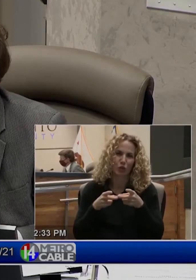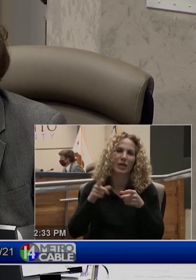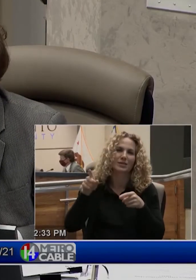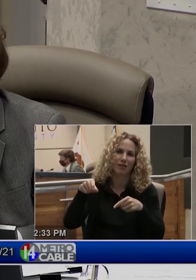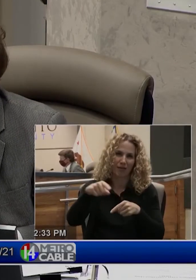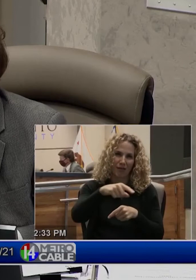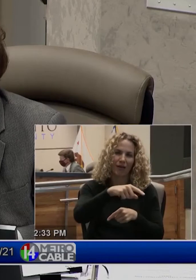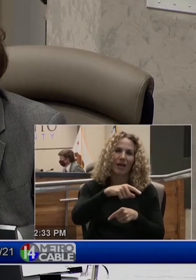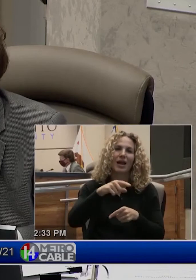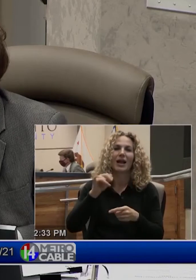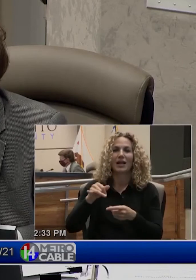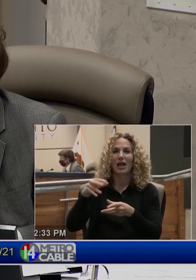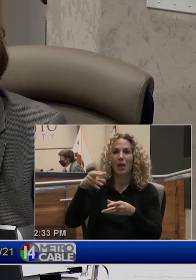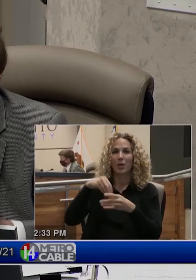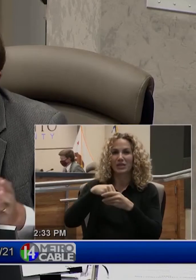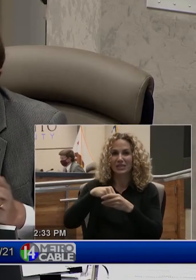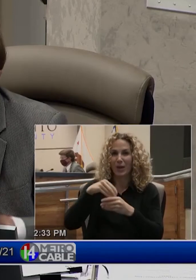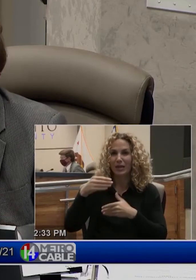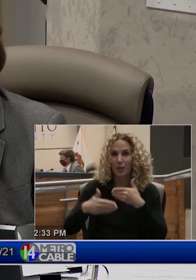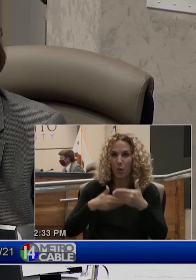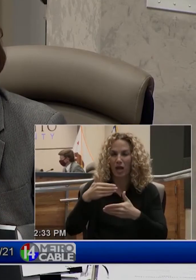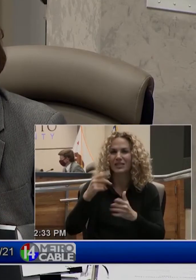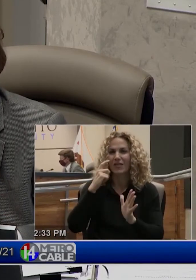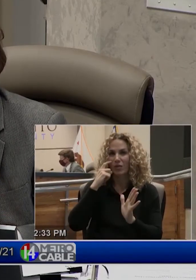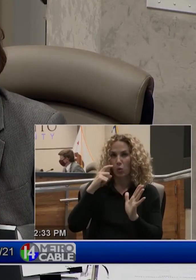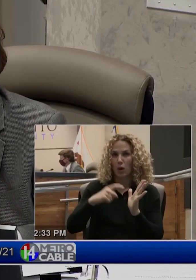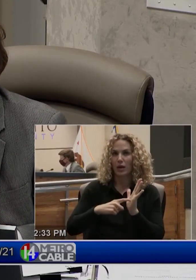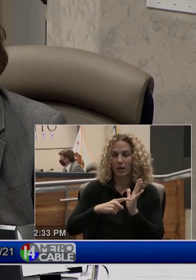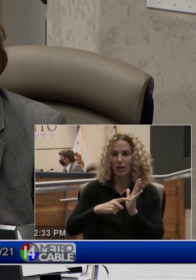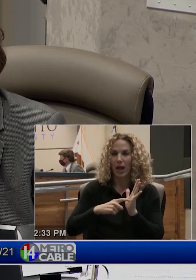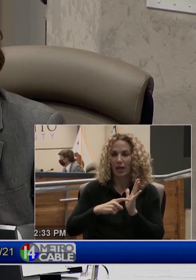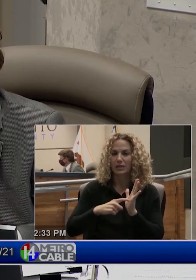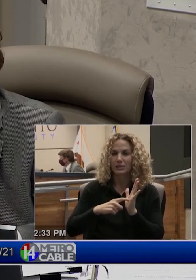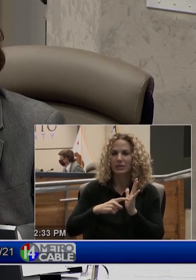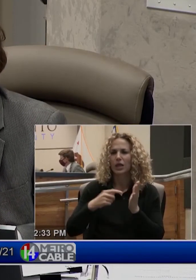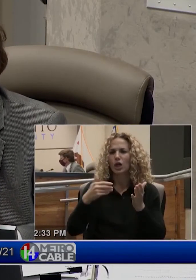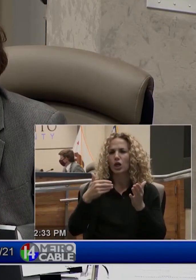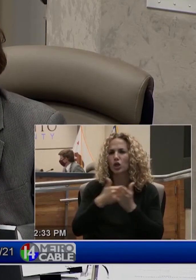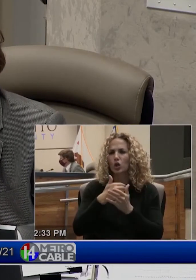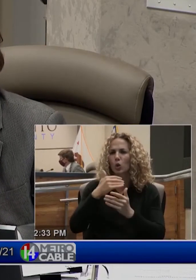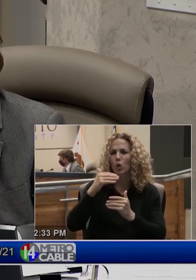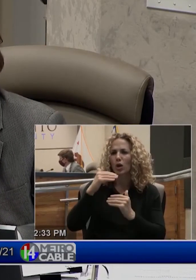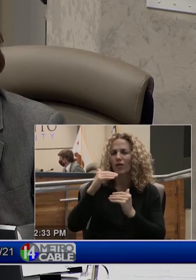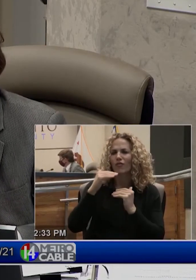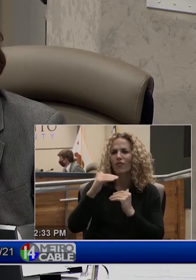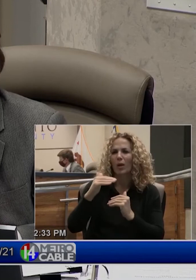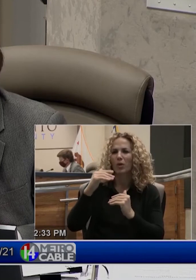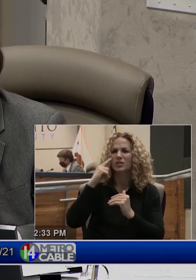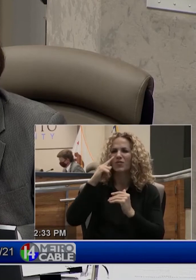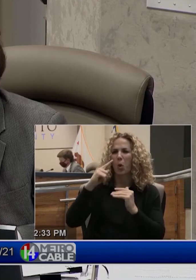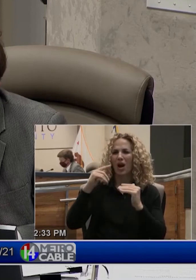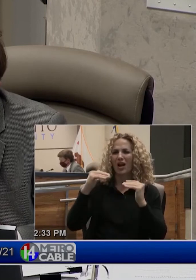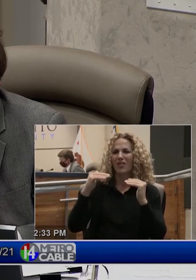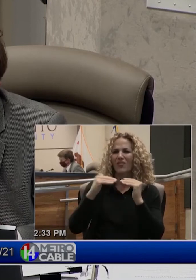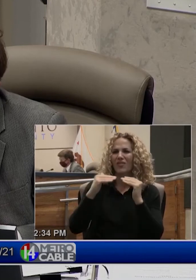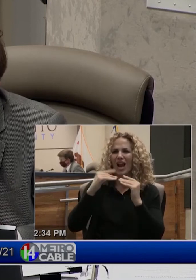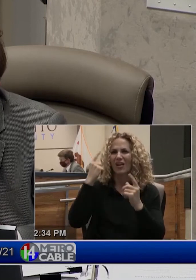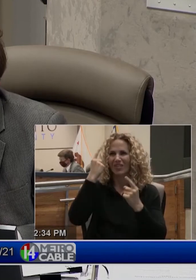WANTED TO PUT THIS FORWARD. AND RECOGNIZING THERE HAVE BEEN AND RECOGNIZING THERE HAVE BEEN NEW FRAME WORKS FOR FAIR MAPS NEW FRAME WORKS FOR FAIR MAPS AND CERTAIN CONSIDERATION OF